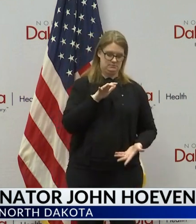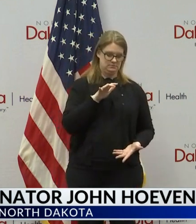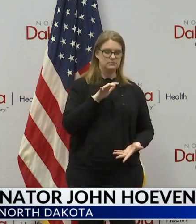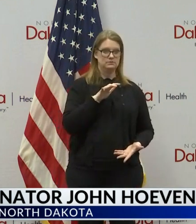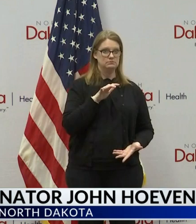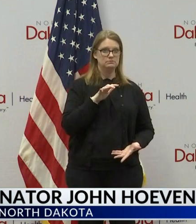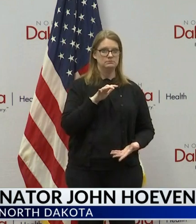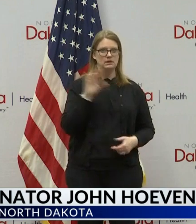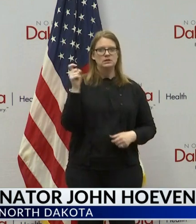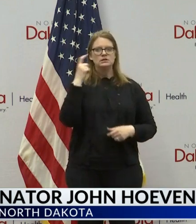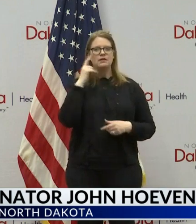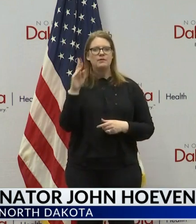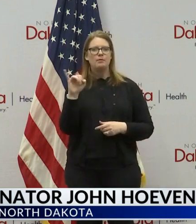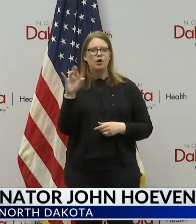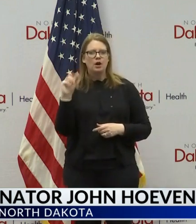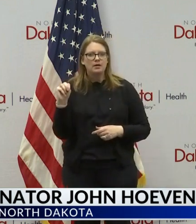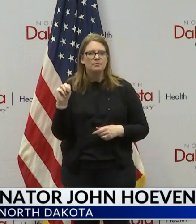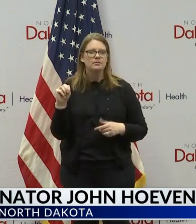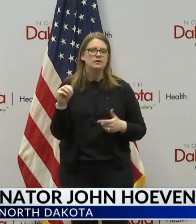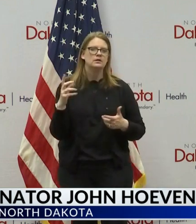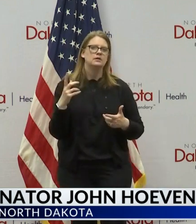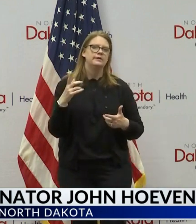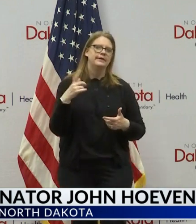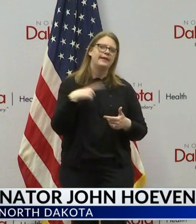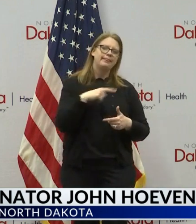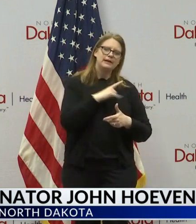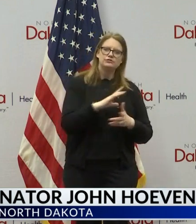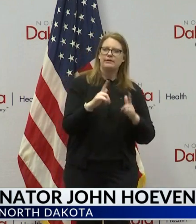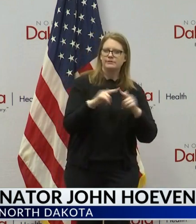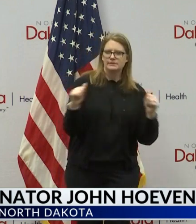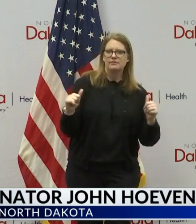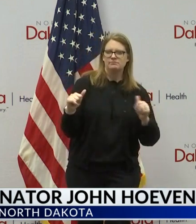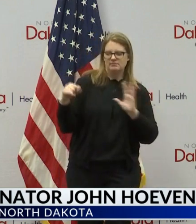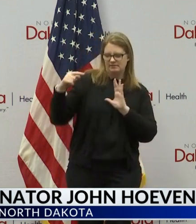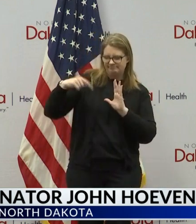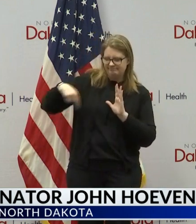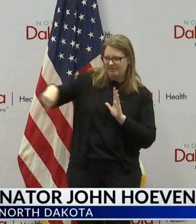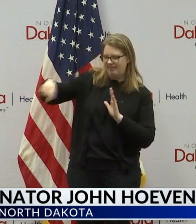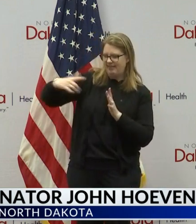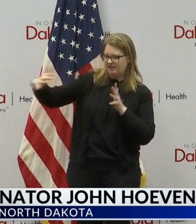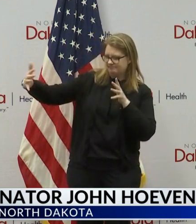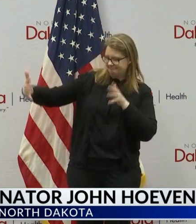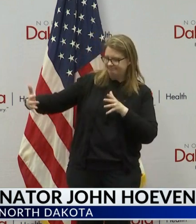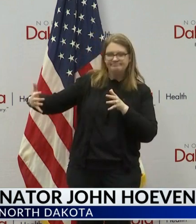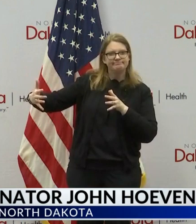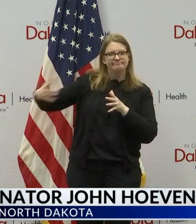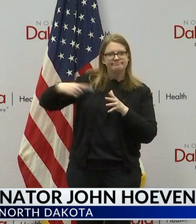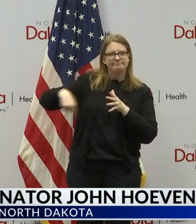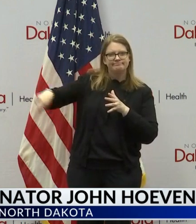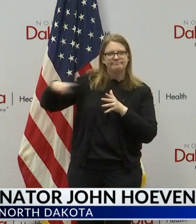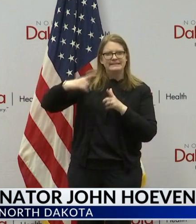THAT'S OUR SHARE. GOVERNOR BERGHAM WILL ALONG